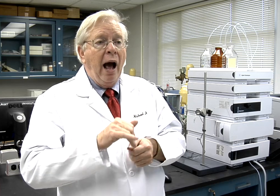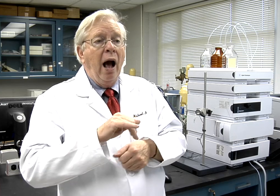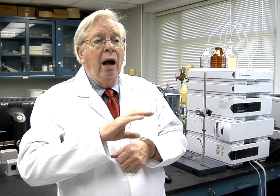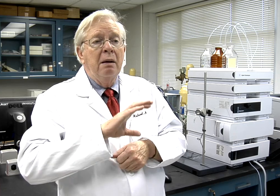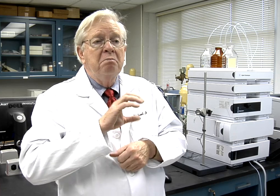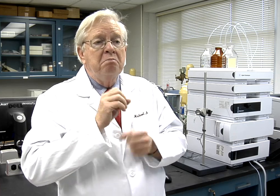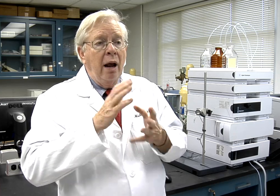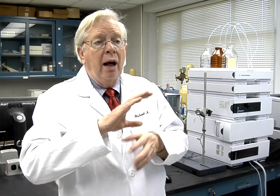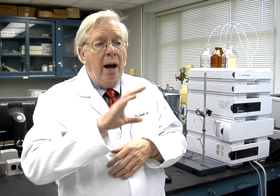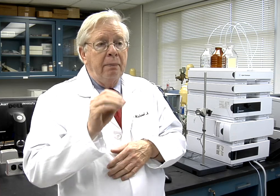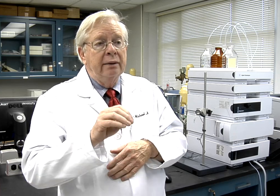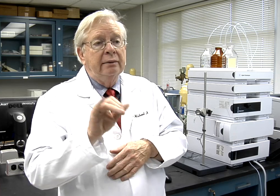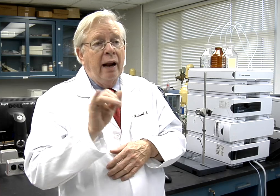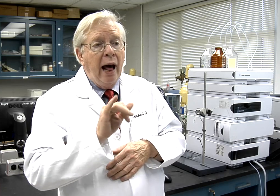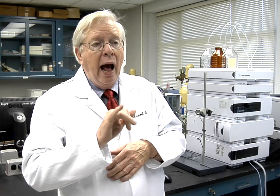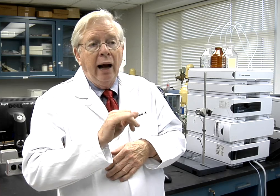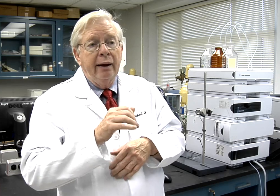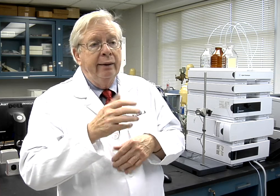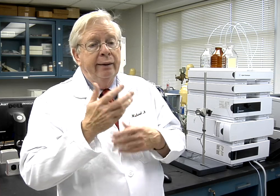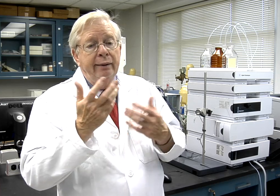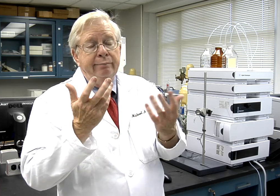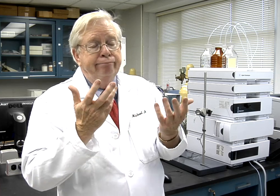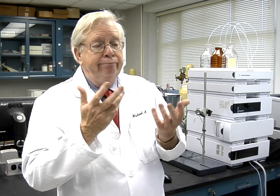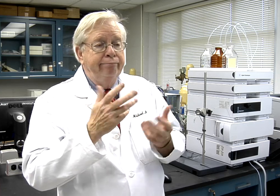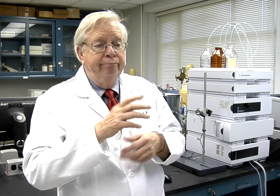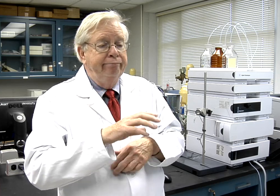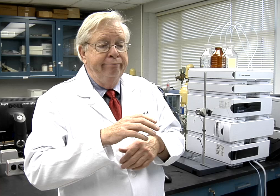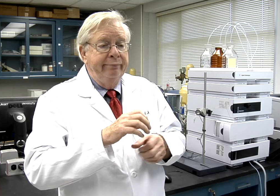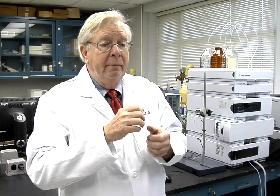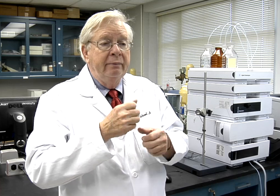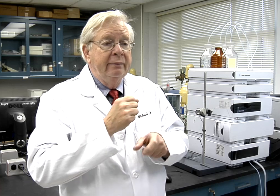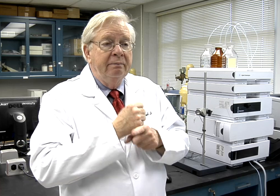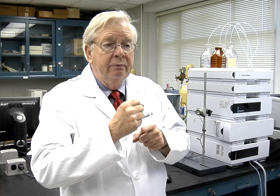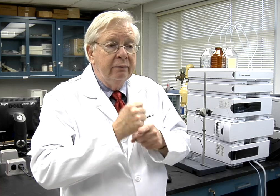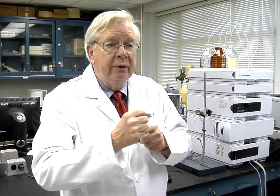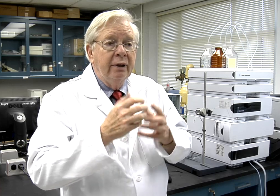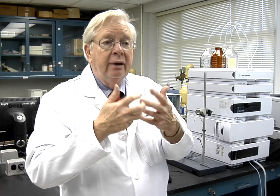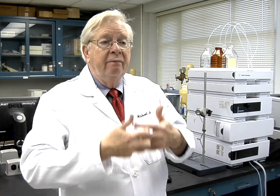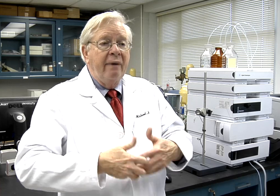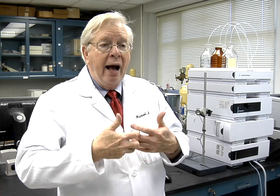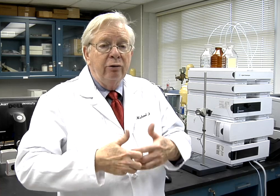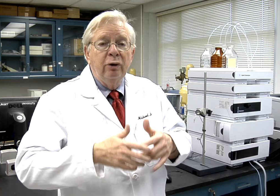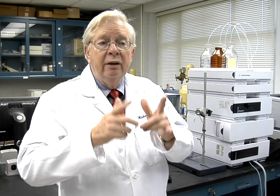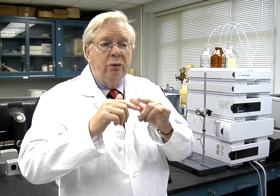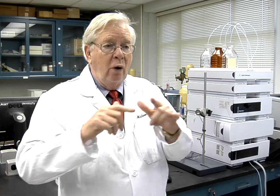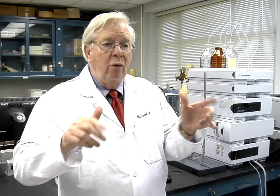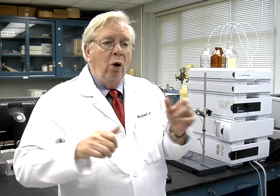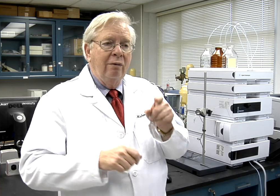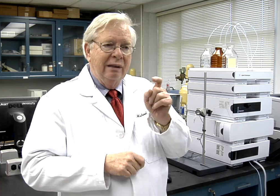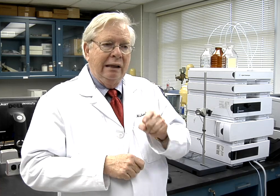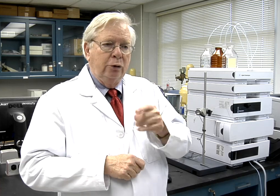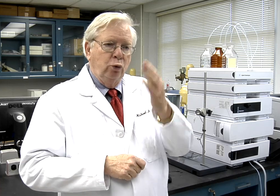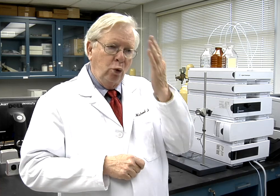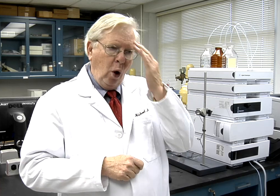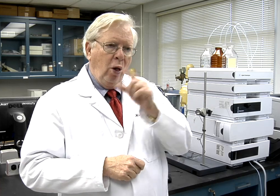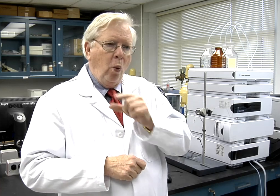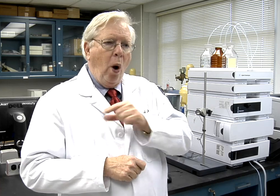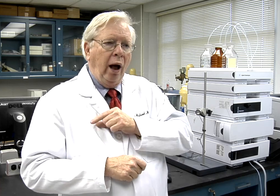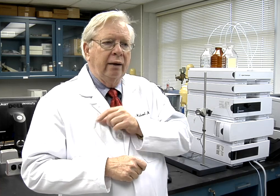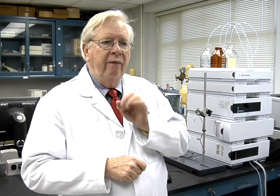by many companies like factories. These companies need to know the quality